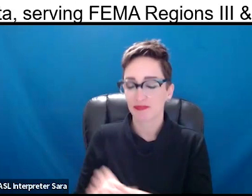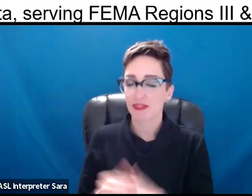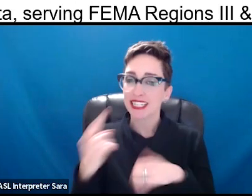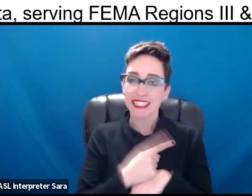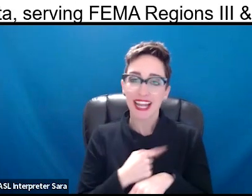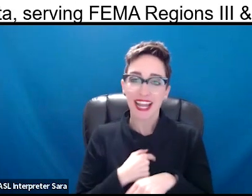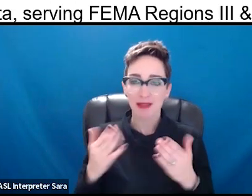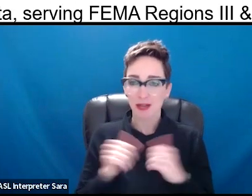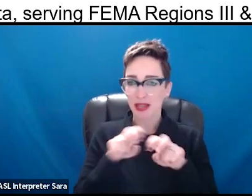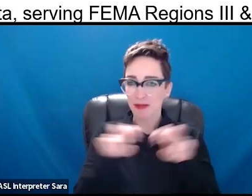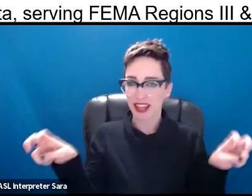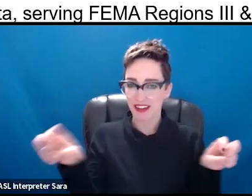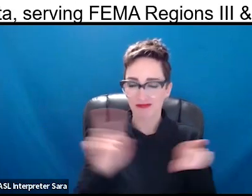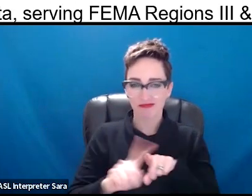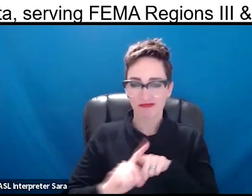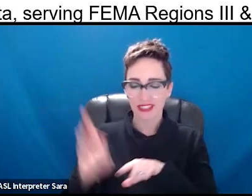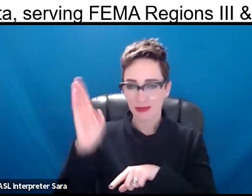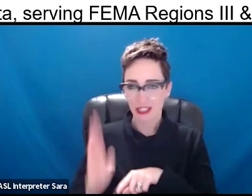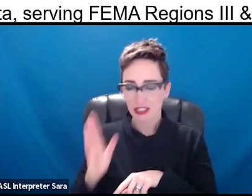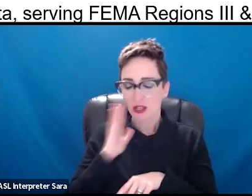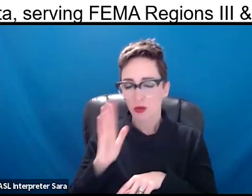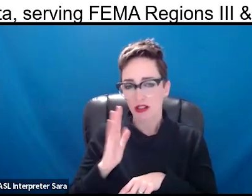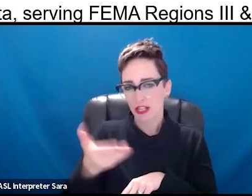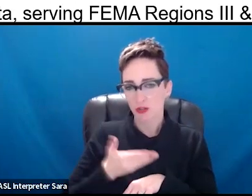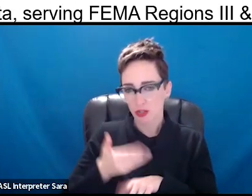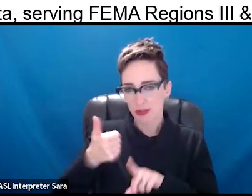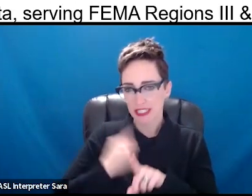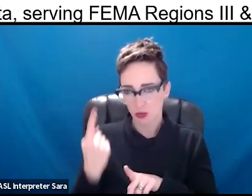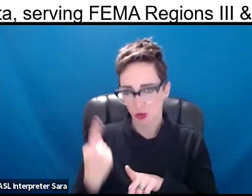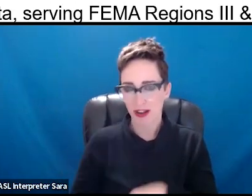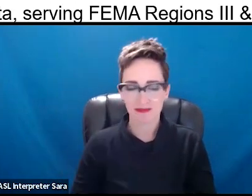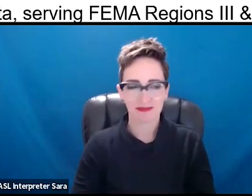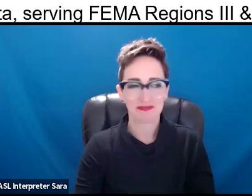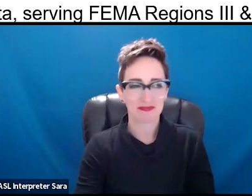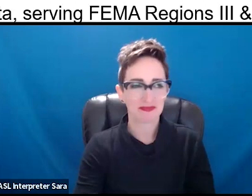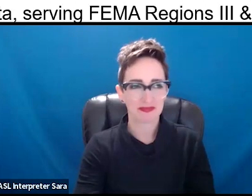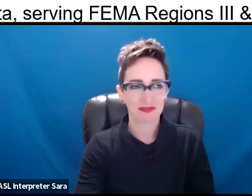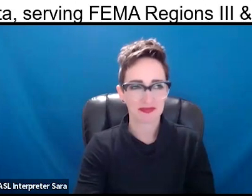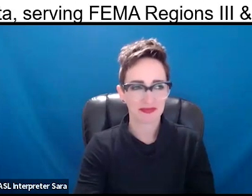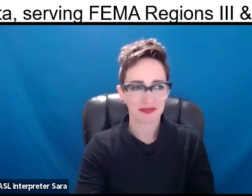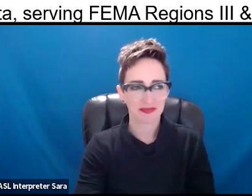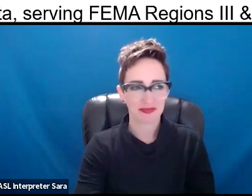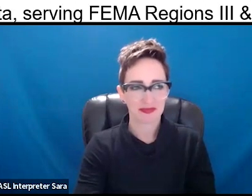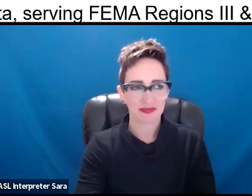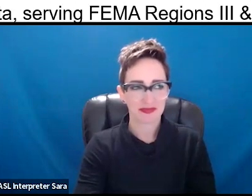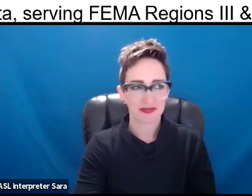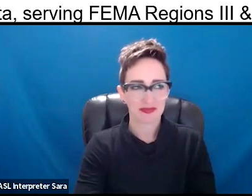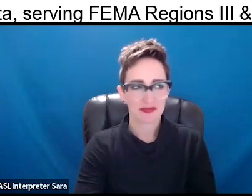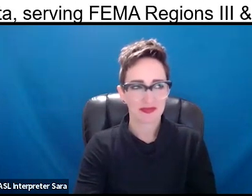and I'm going to take a moment to introduce them and they're going to help us to understand the importance of crisis system